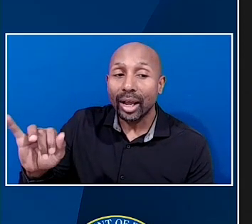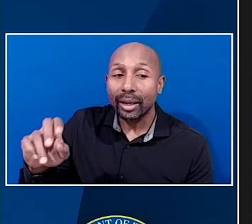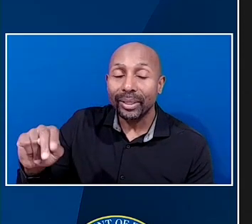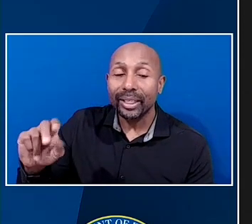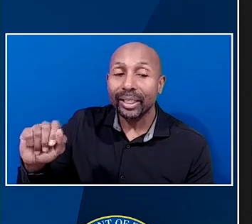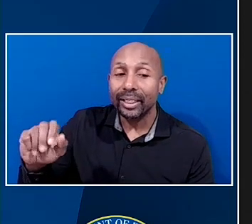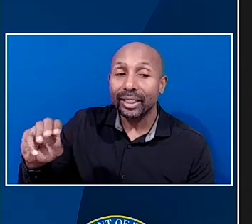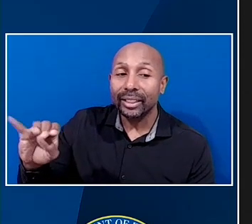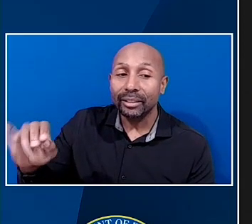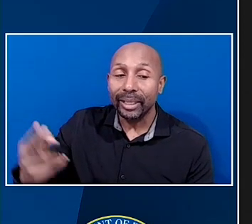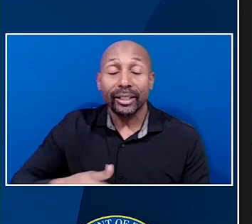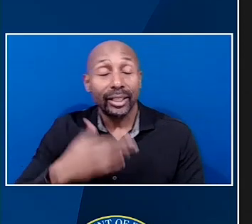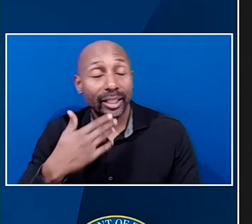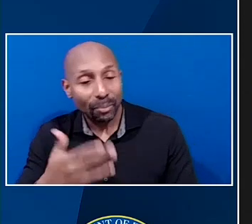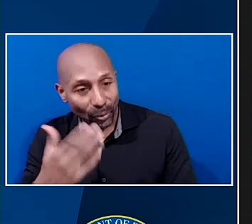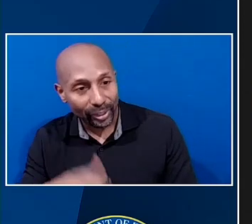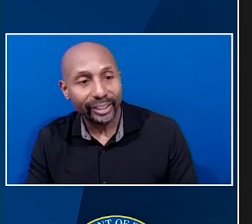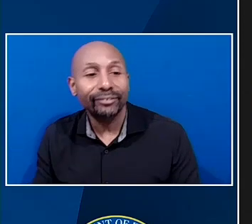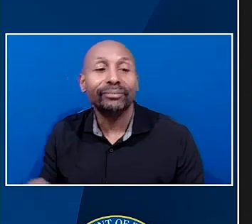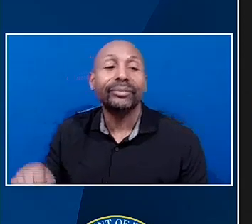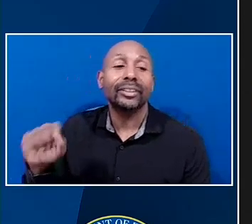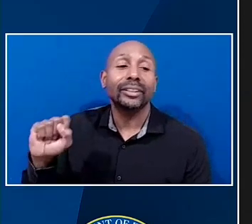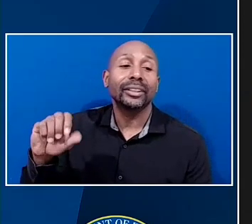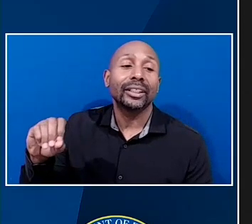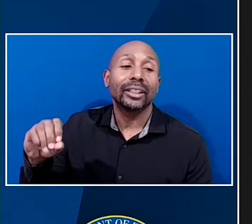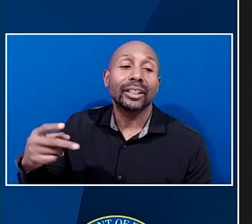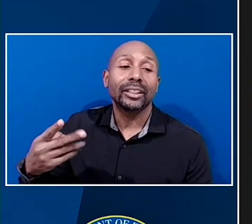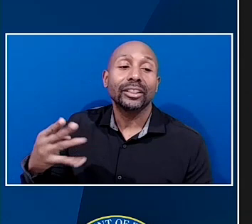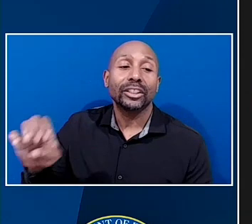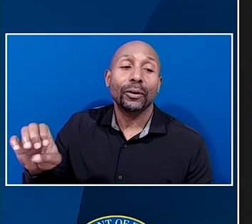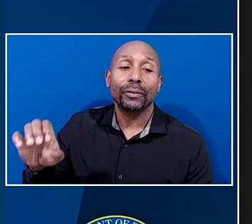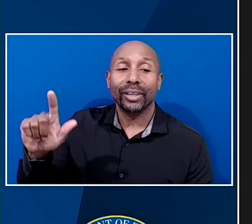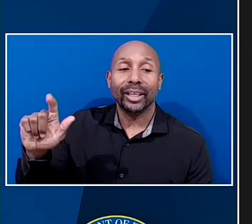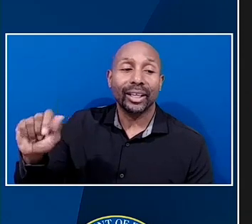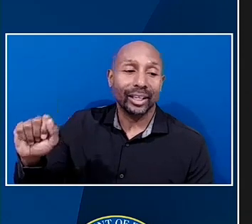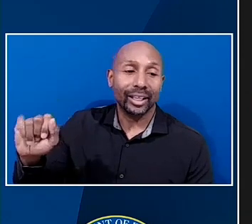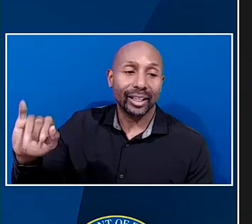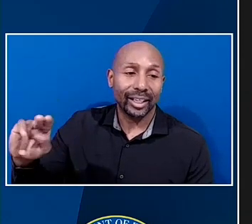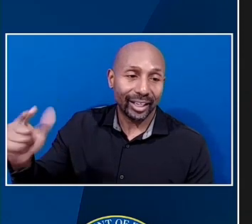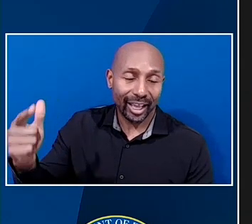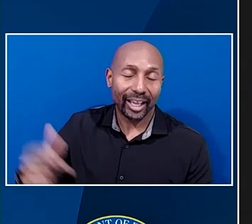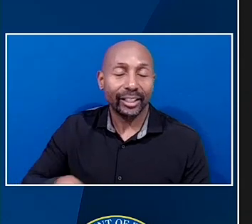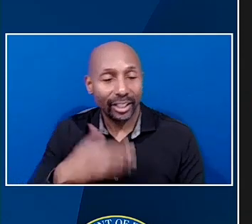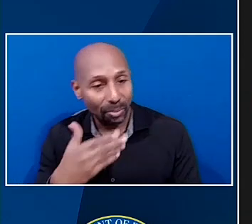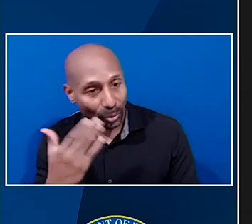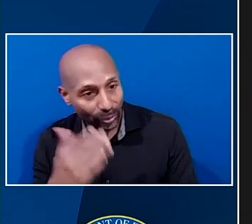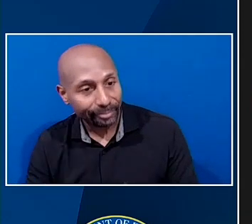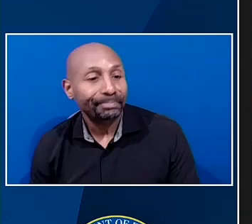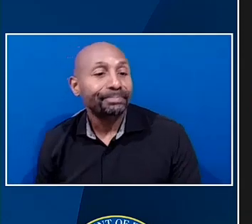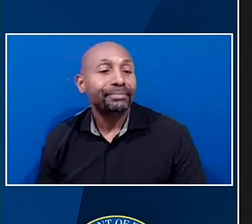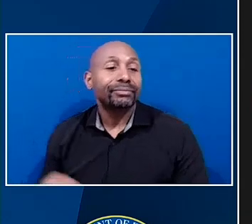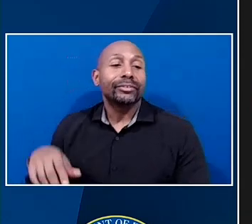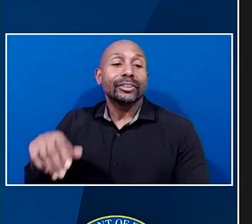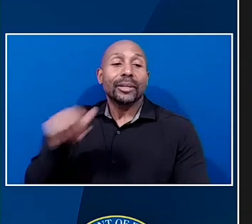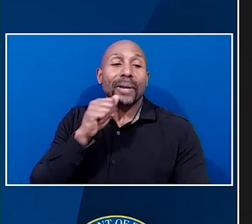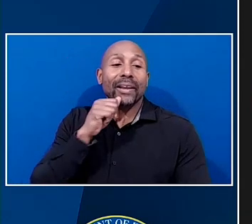Good morning. For our private nonprofit institutions of higher education, we have Erika Linden. I'm here. Thank you.